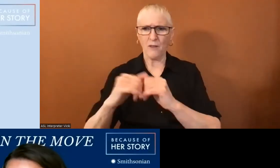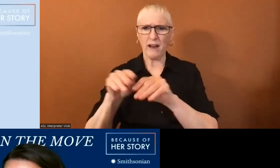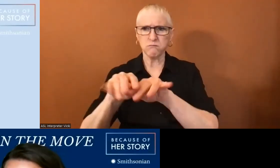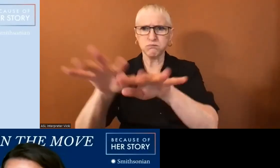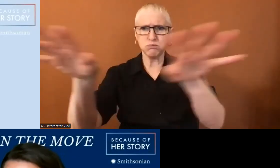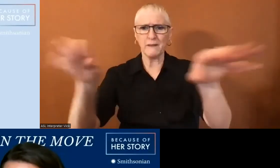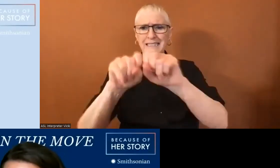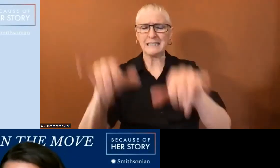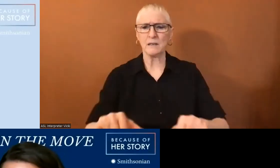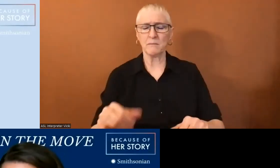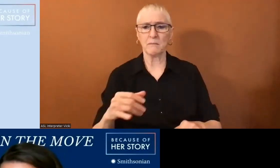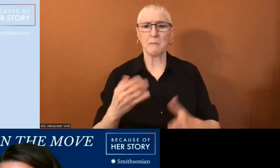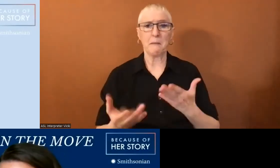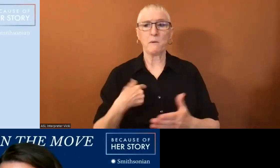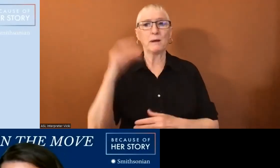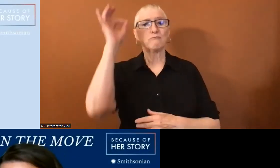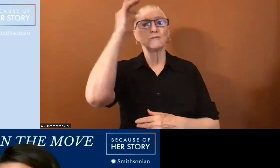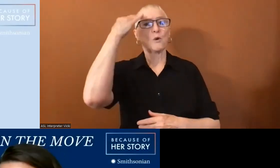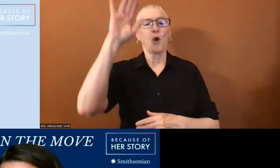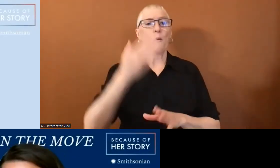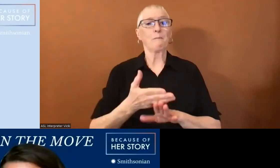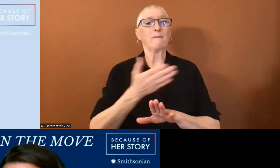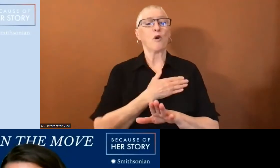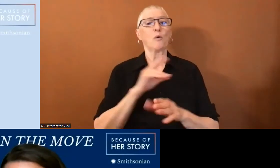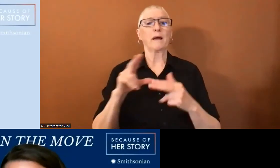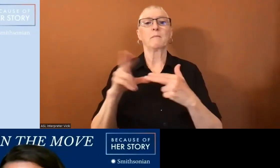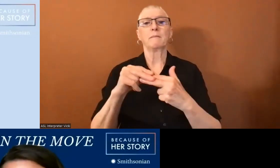you might not have known prior to putting tags in them and being able to follow them.